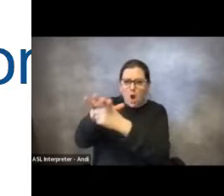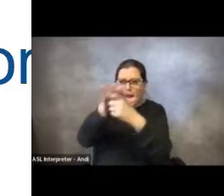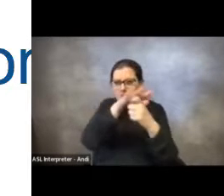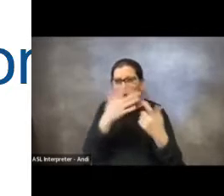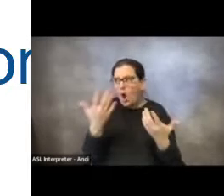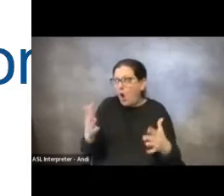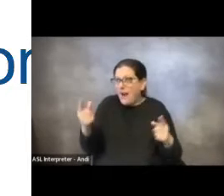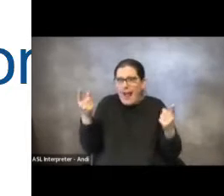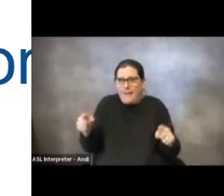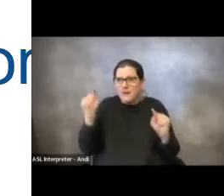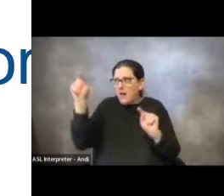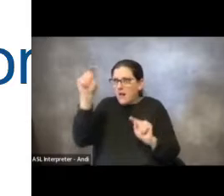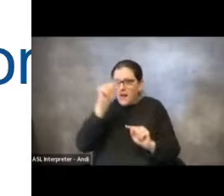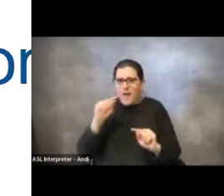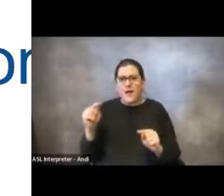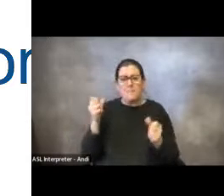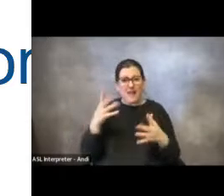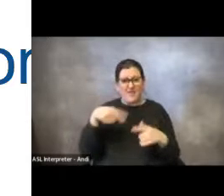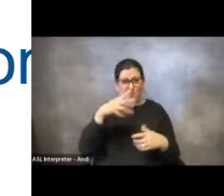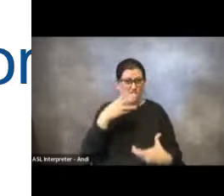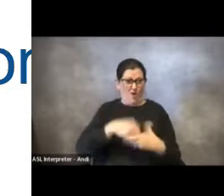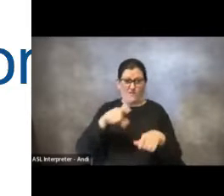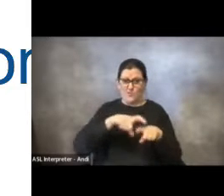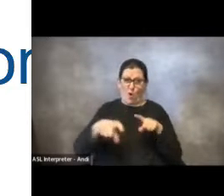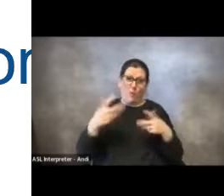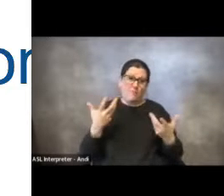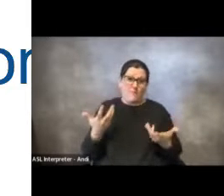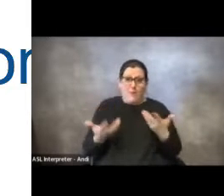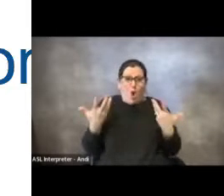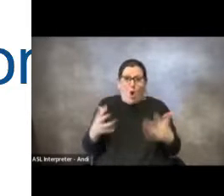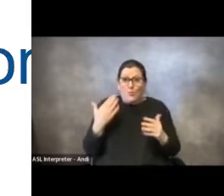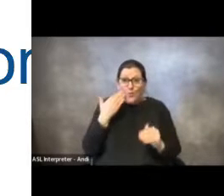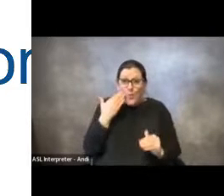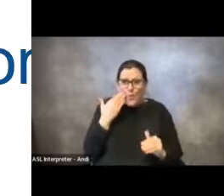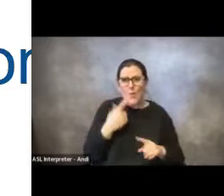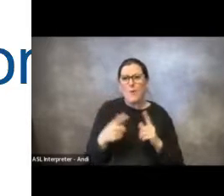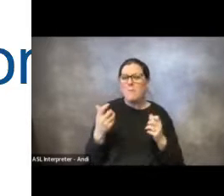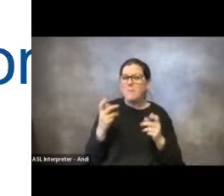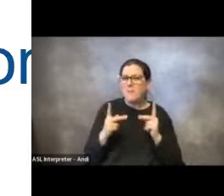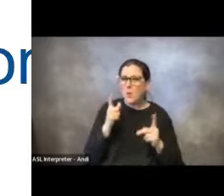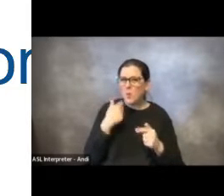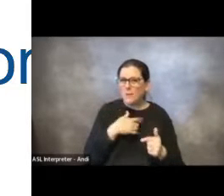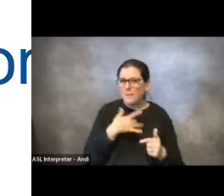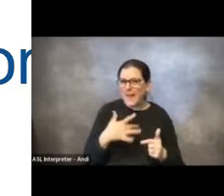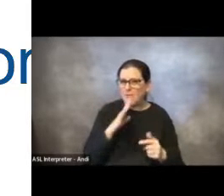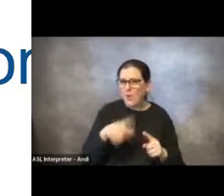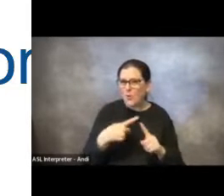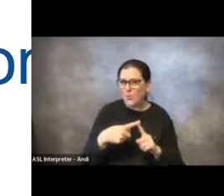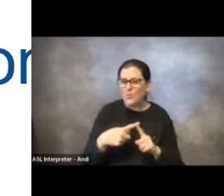in large part to probably many of you that are on this call, quite frankly, and many of the folks that we talked to through our conversations, but just